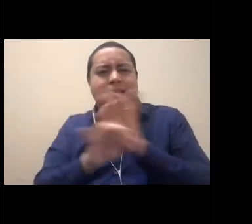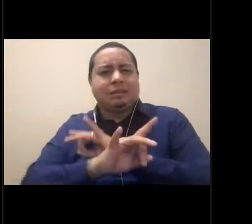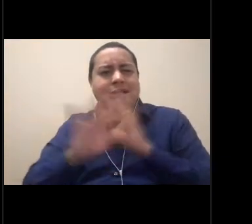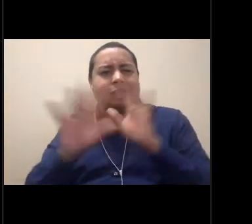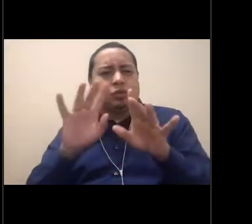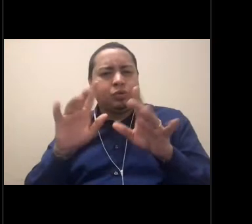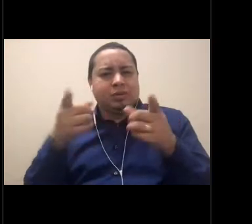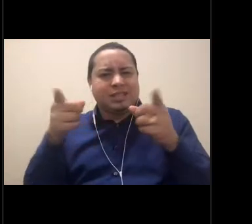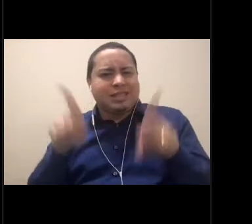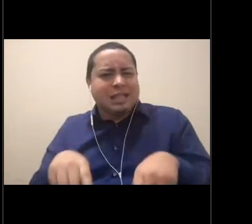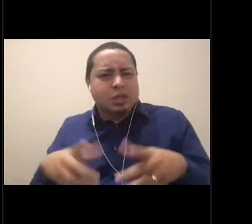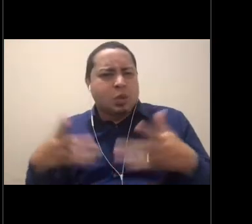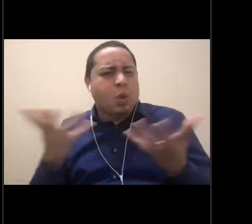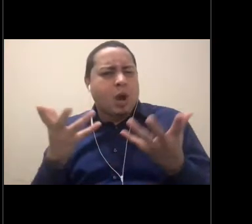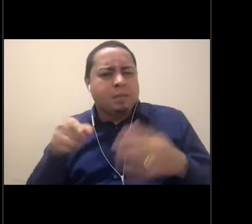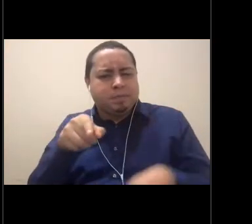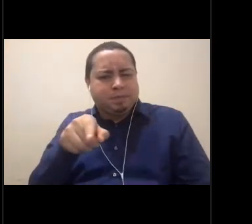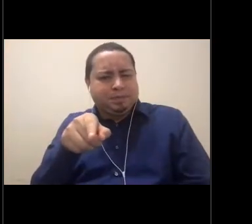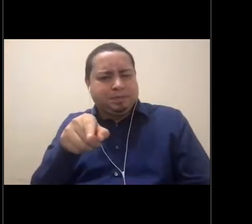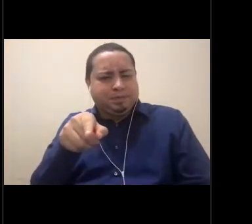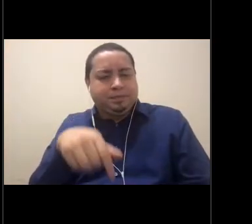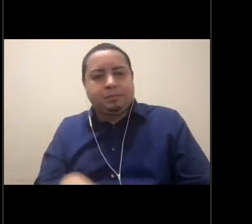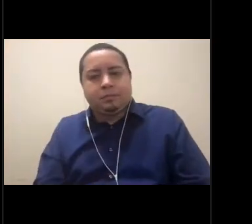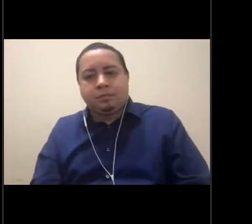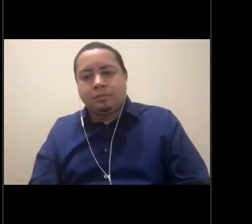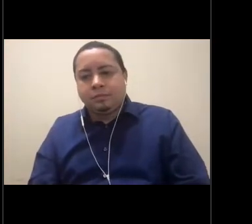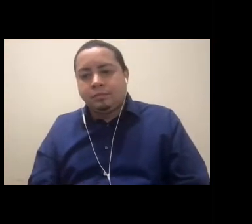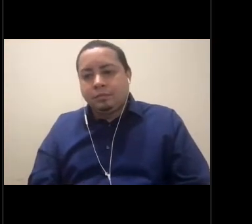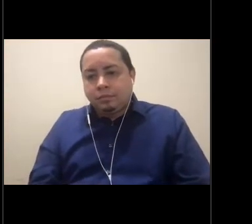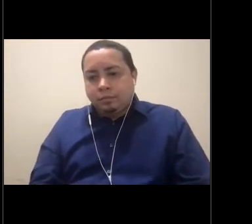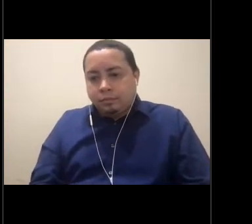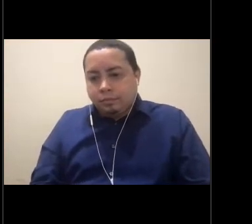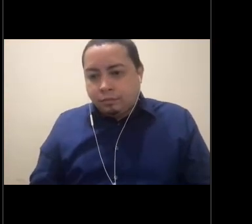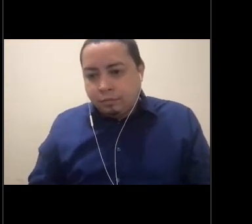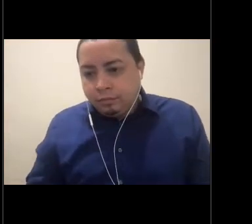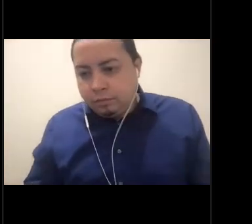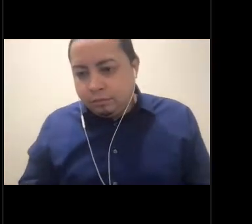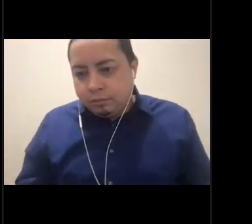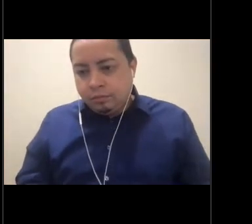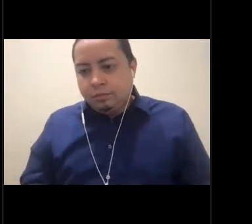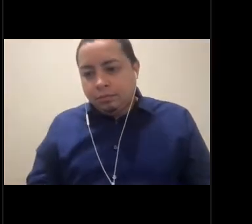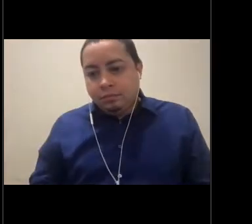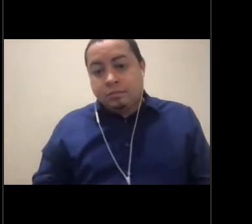[Nicole Bartlett] All right, What do we think folks? Anybody got an idea? Oh, so we're getting a lot of wildfires.